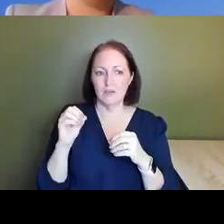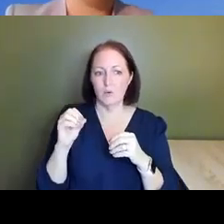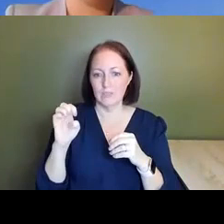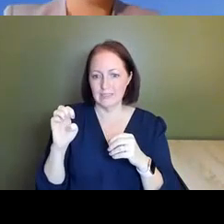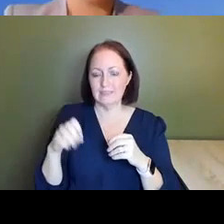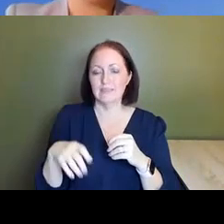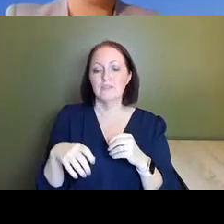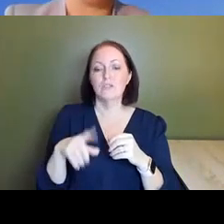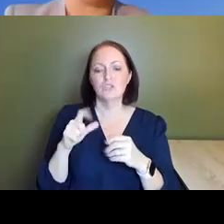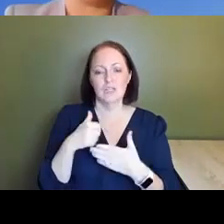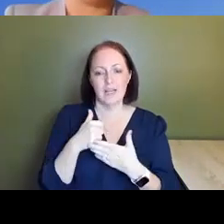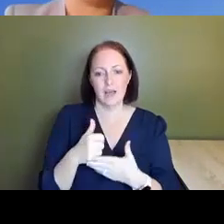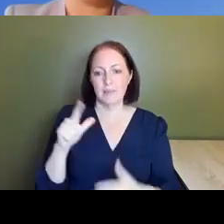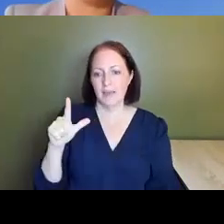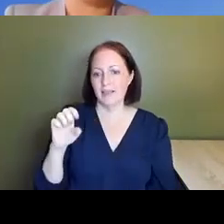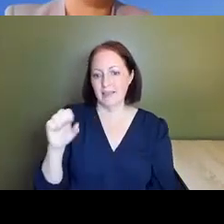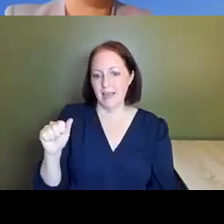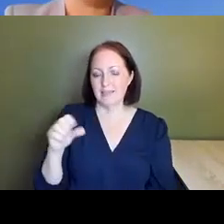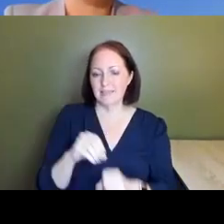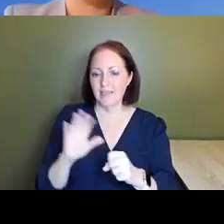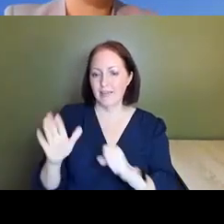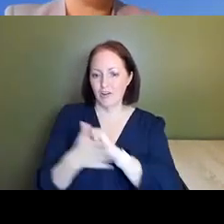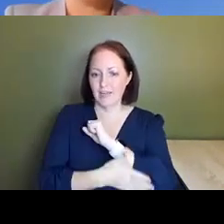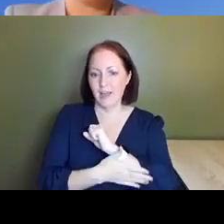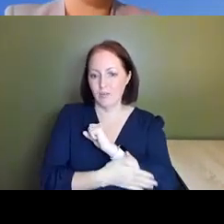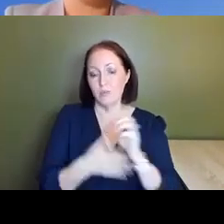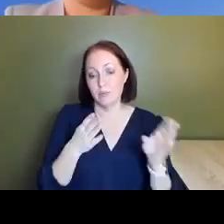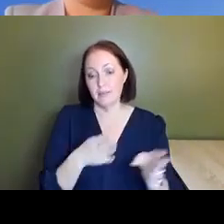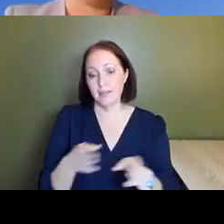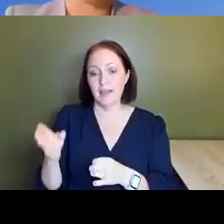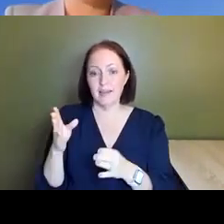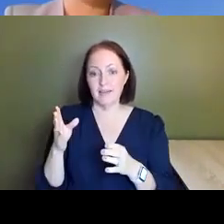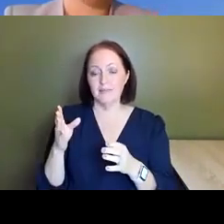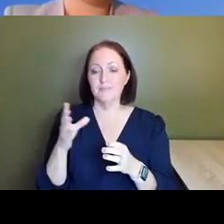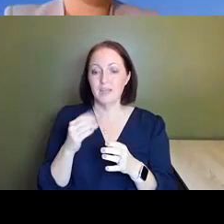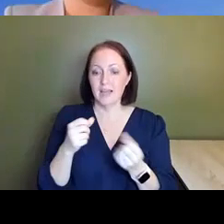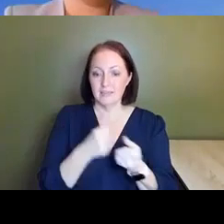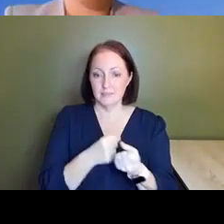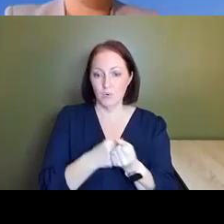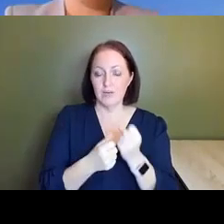helping LEAs and their county with planning and with and supporting countywide planning